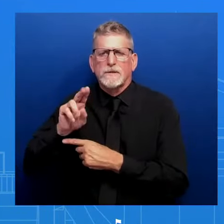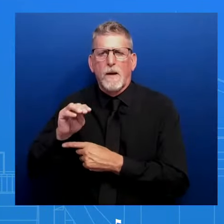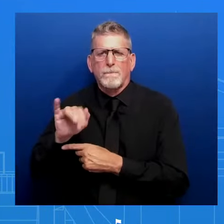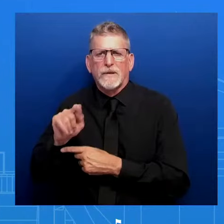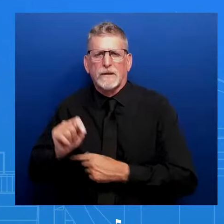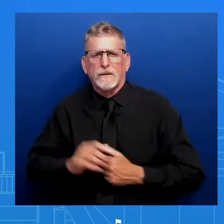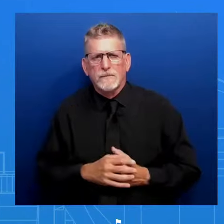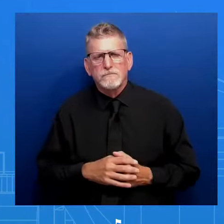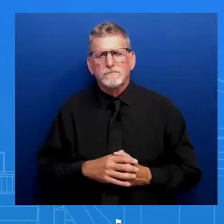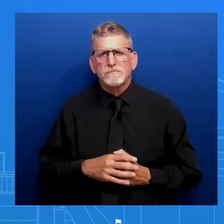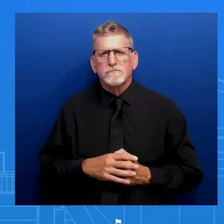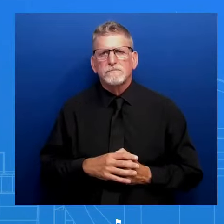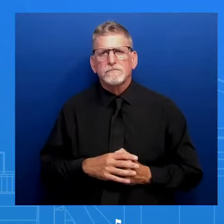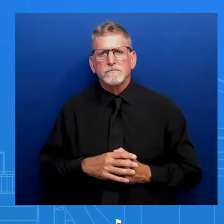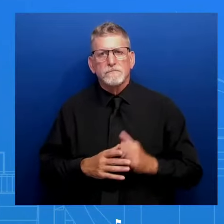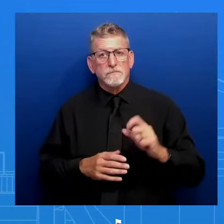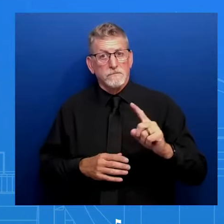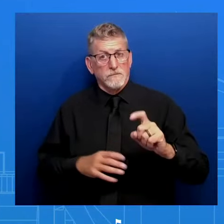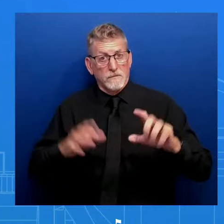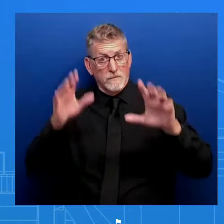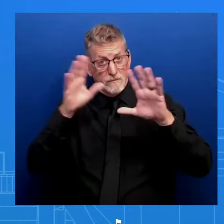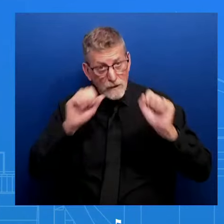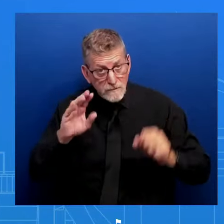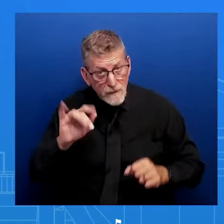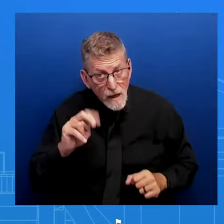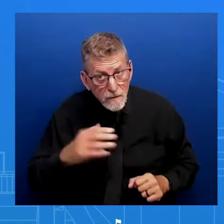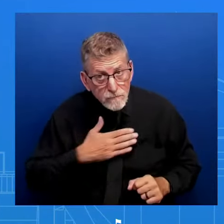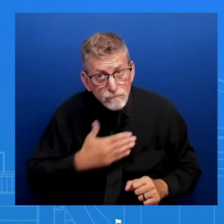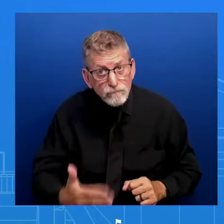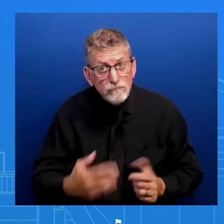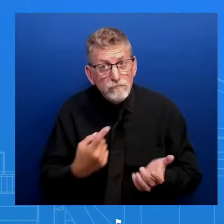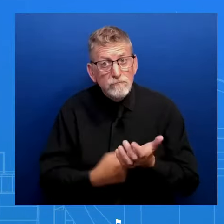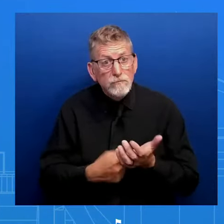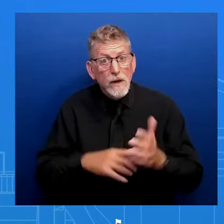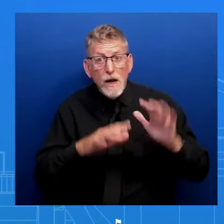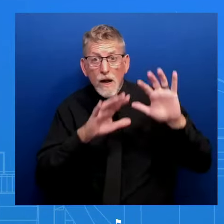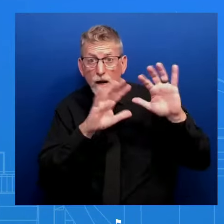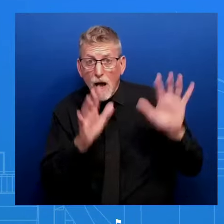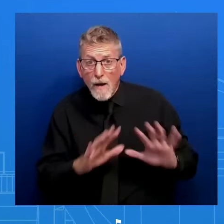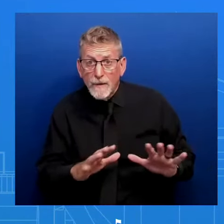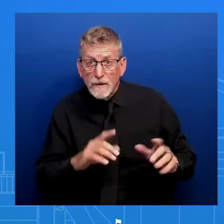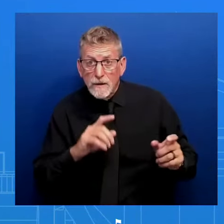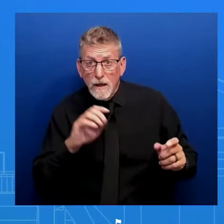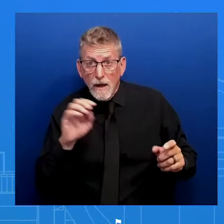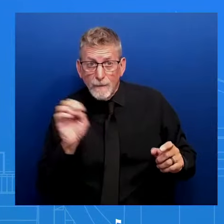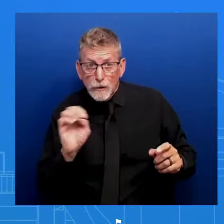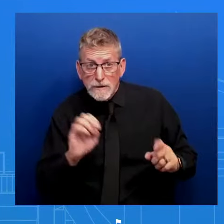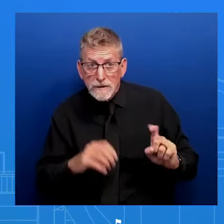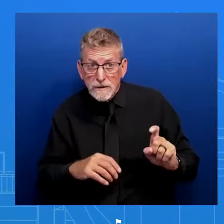There's been more push from progressive lawmakers and activists for him to do that. Ms. Jean-Pierre: So, I don't have anything new to share there.